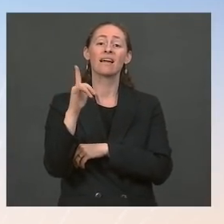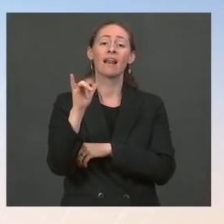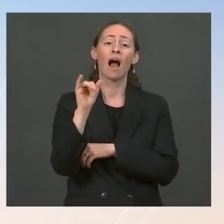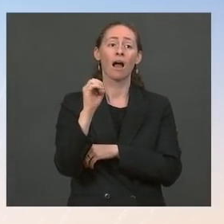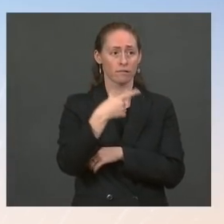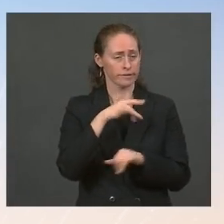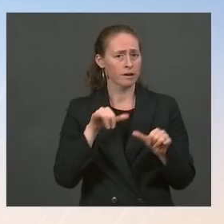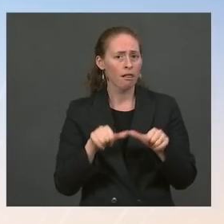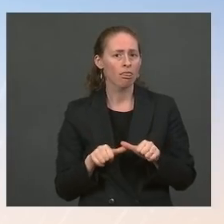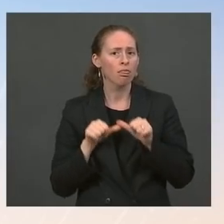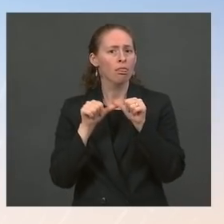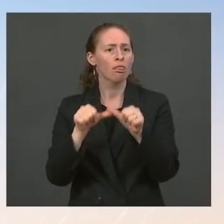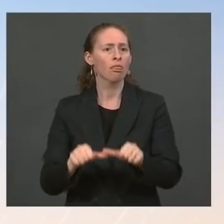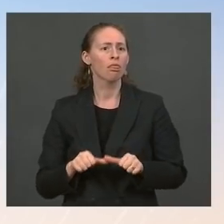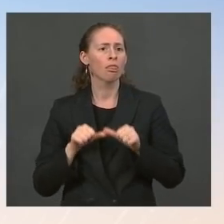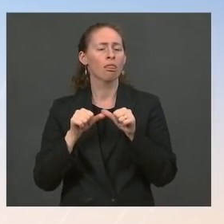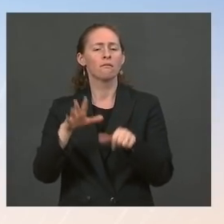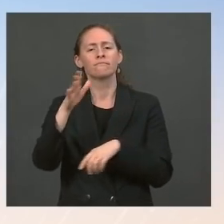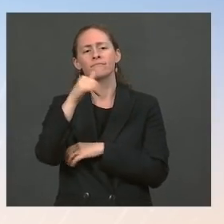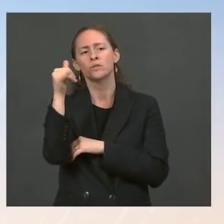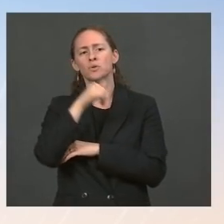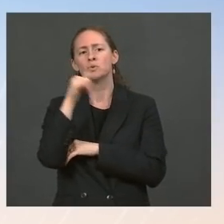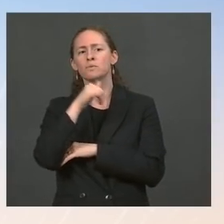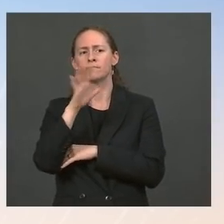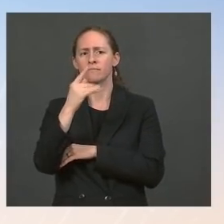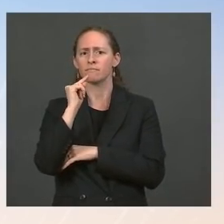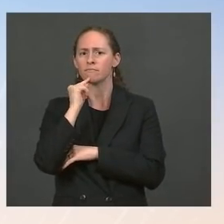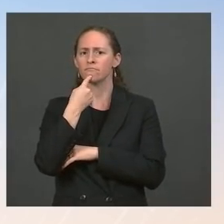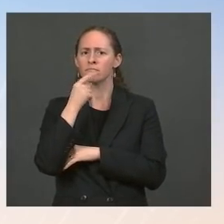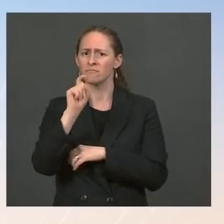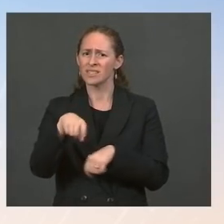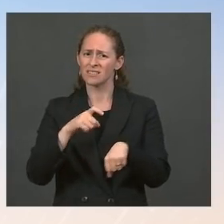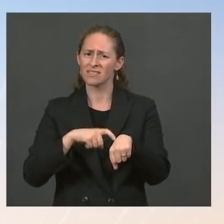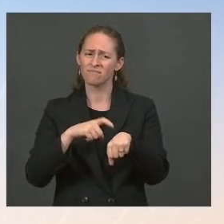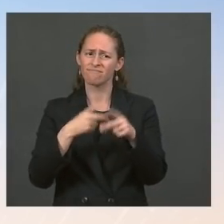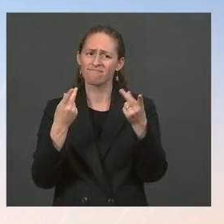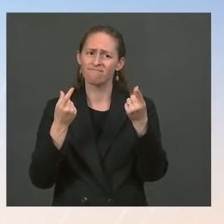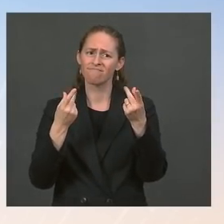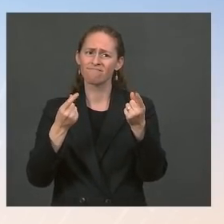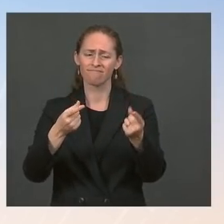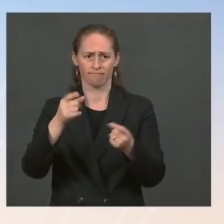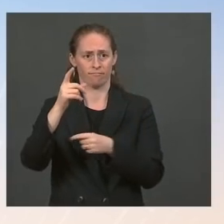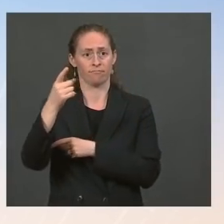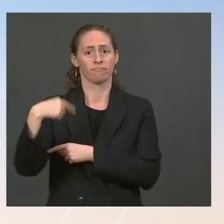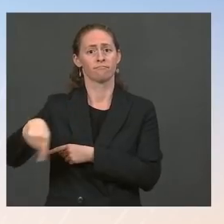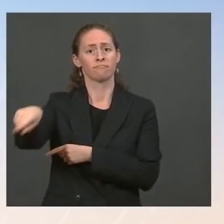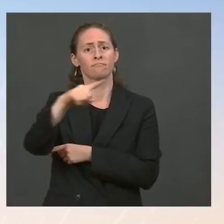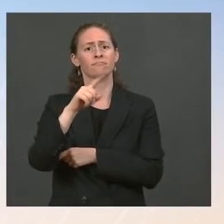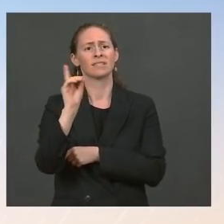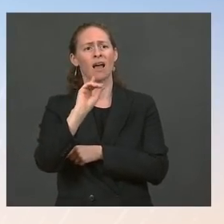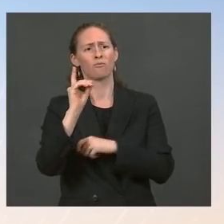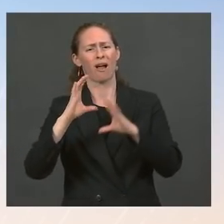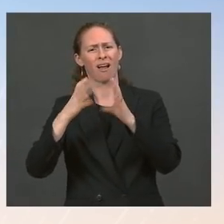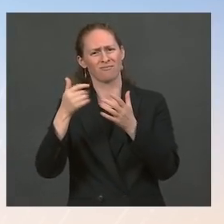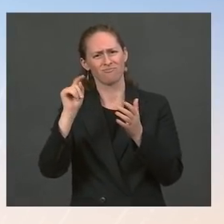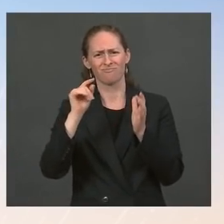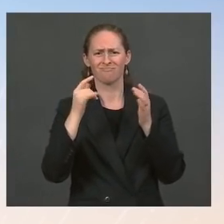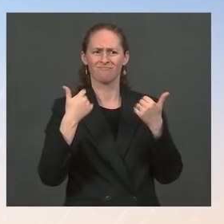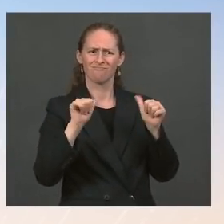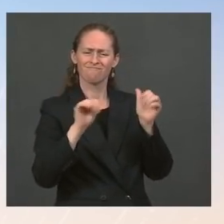It is urgent. Senate Democrats have been working hard to draft legislation that, I would note, includes traditionally bipartisan provisions: